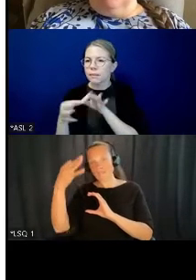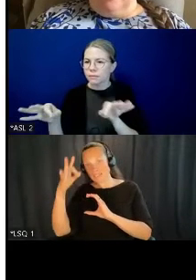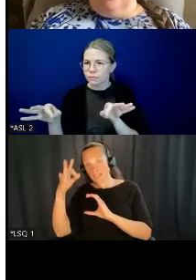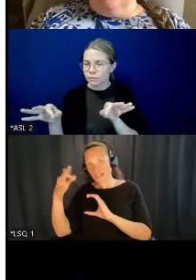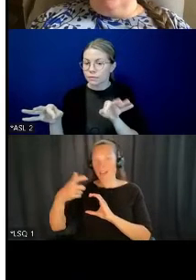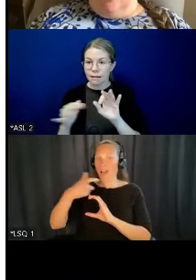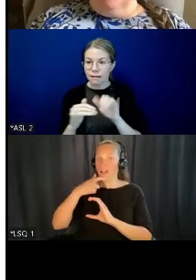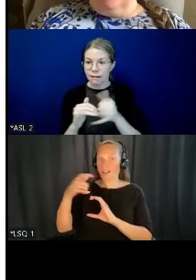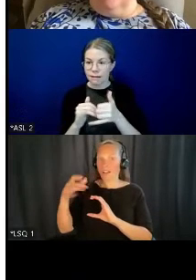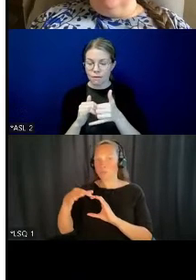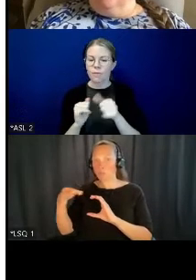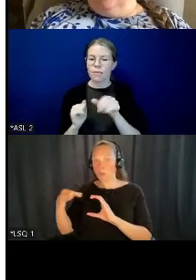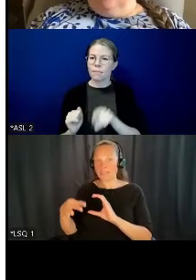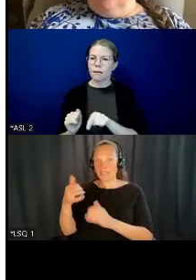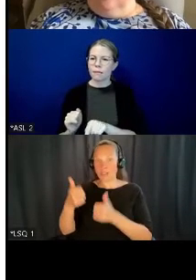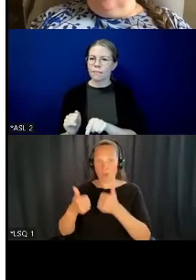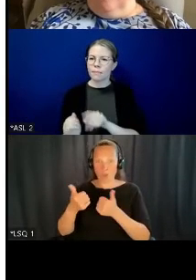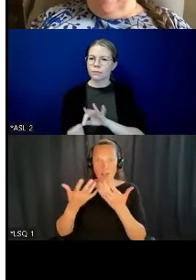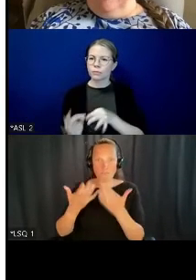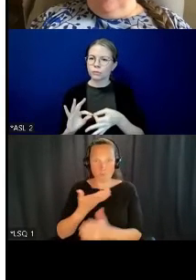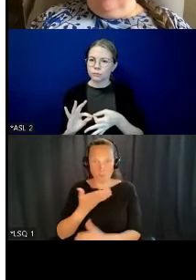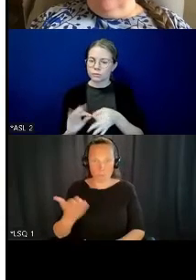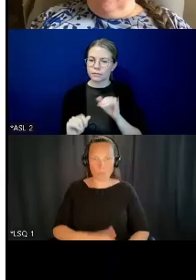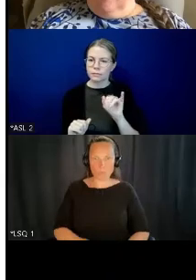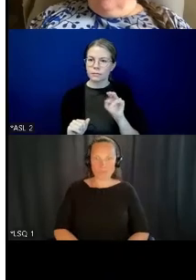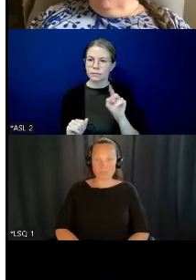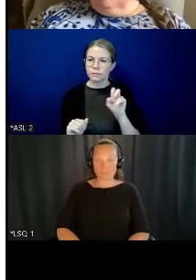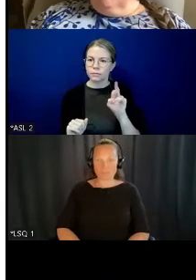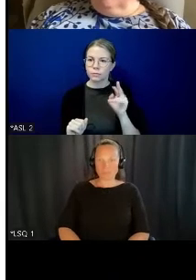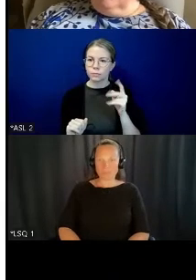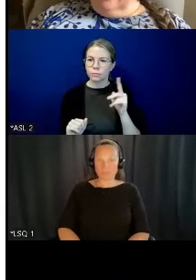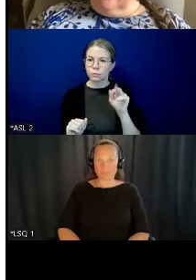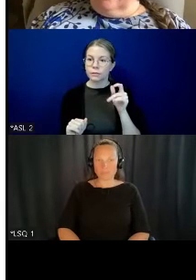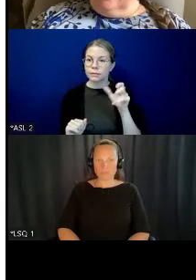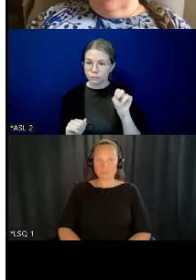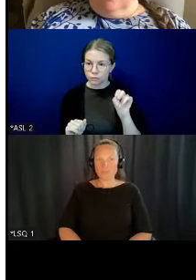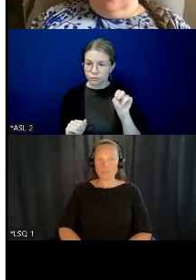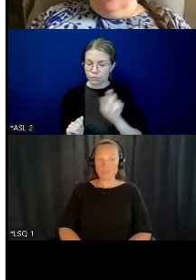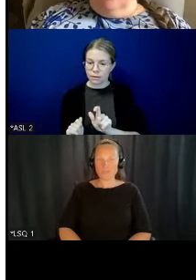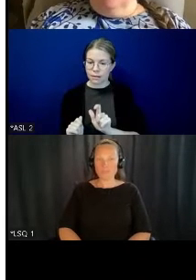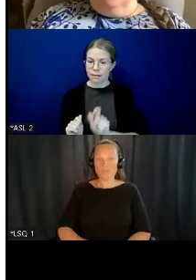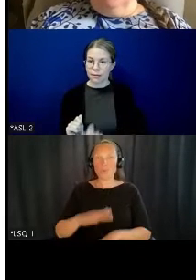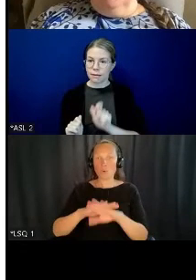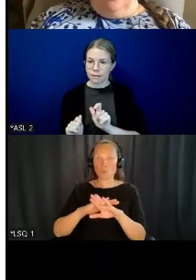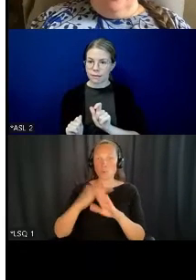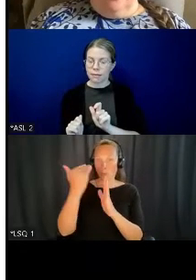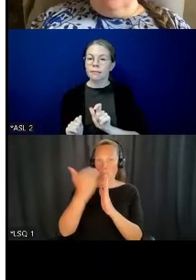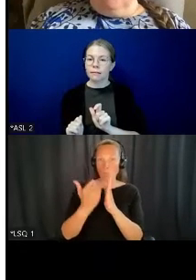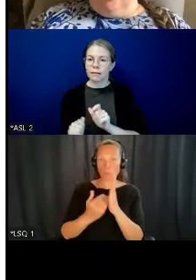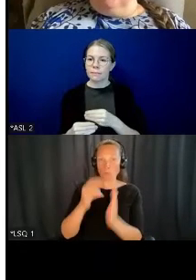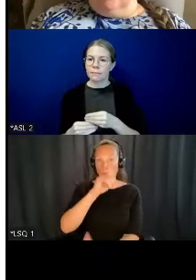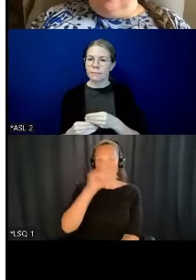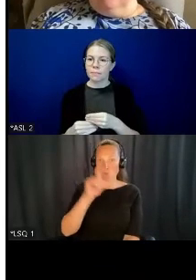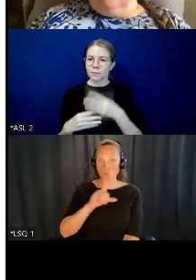INTERPRETATION OPTION ON YOUR ZOOM MENU. ONCE YOU SELECT THIS OPTION, YOU WILL NOT NEED TO CHANGE